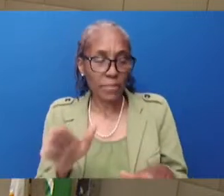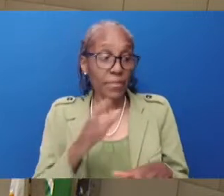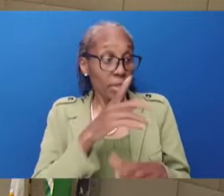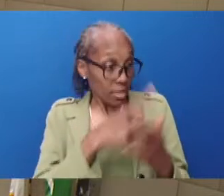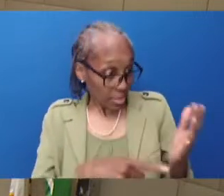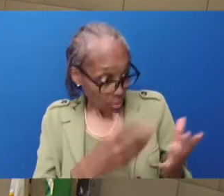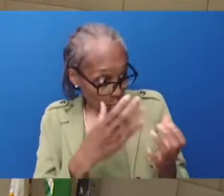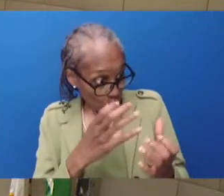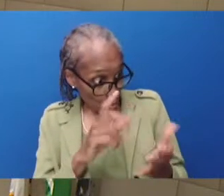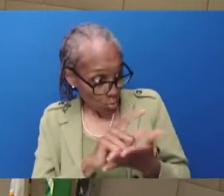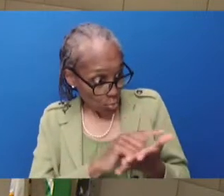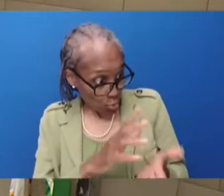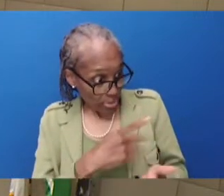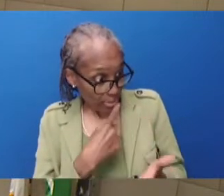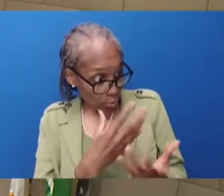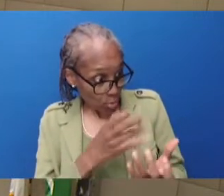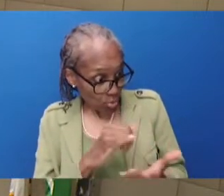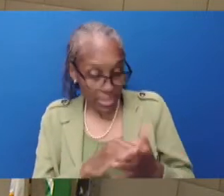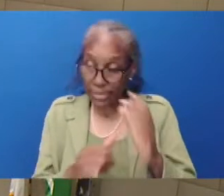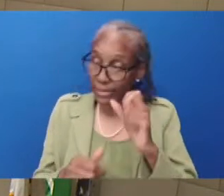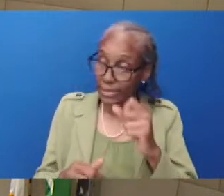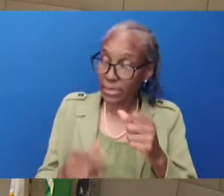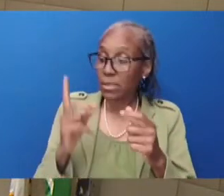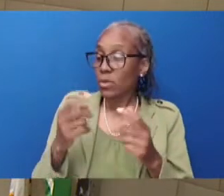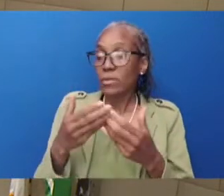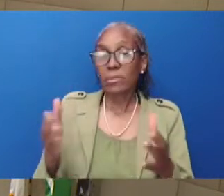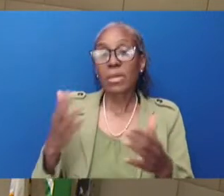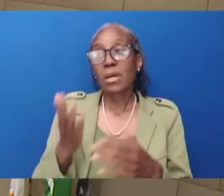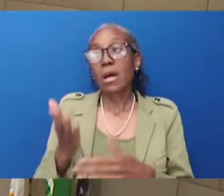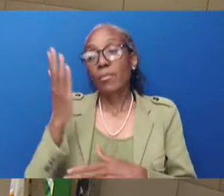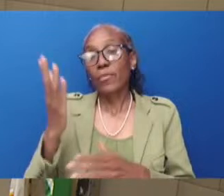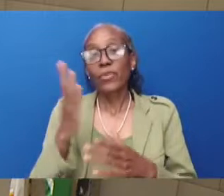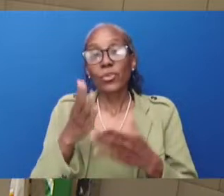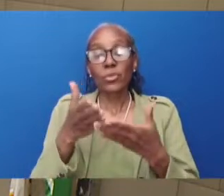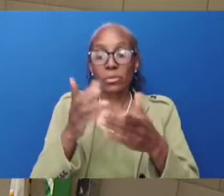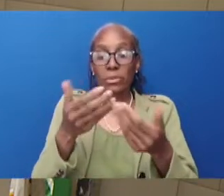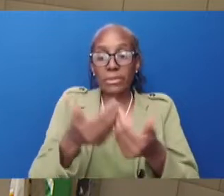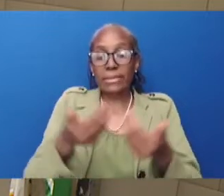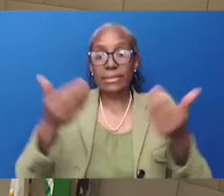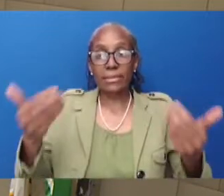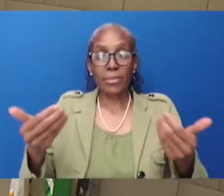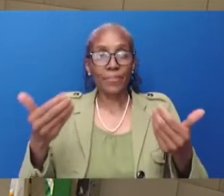DOES SHE HAVE TO MAKE A MOTION TO BIFURCATE?